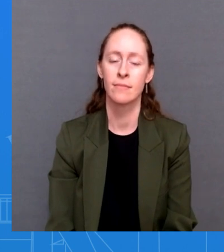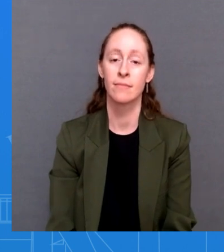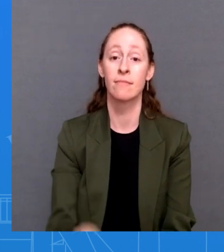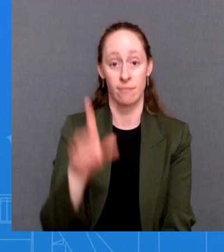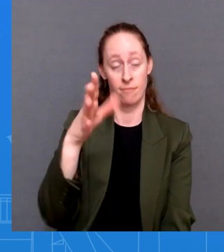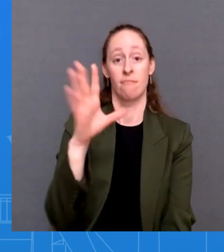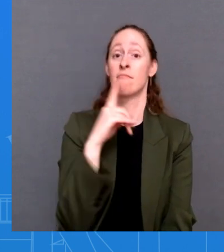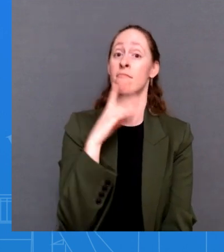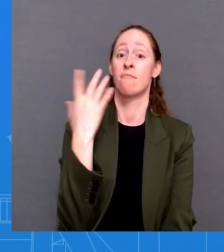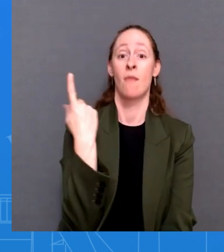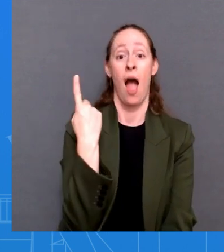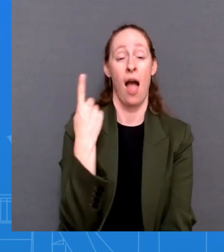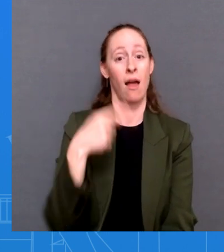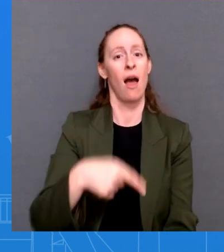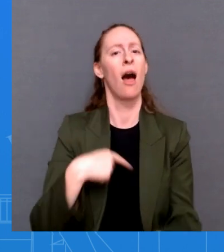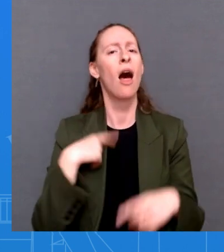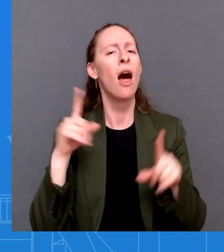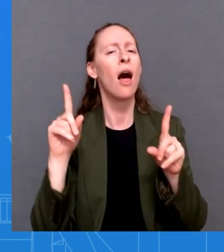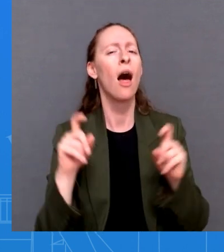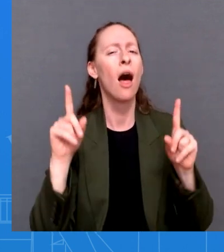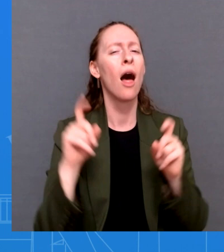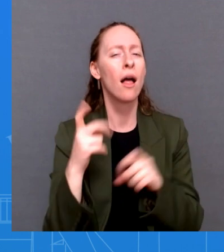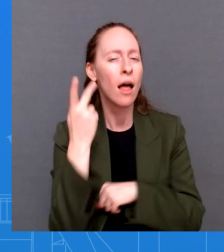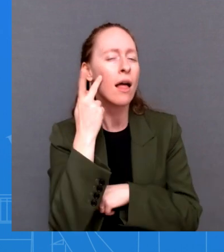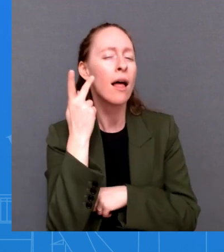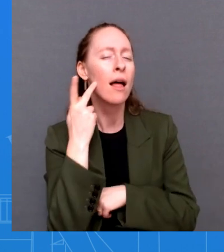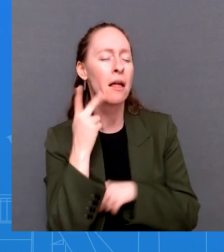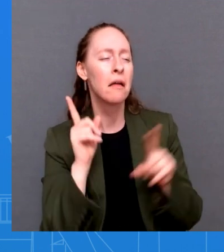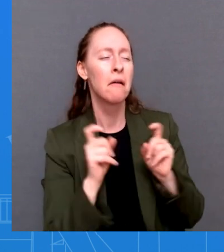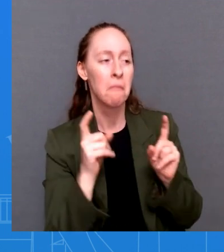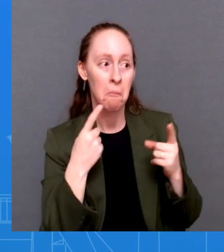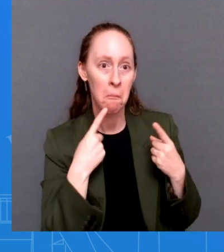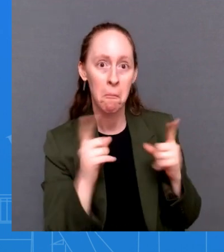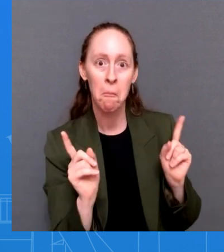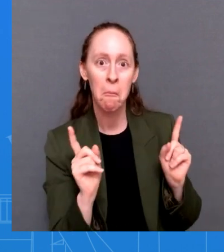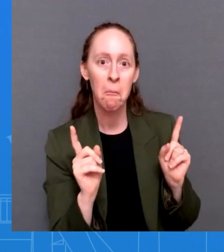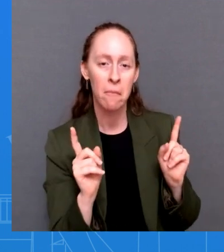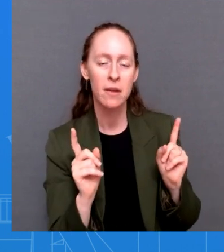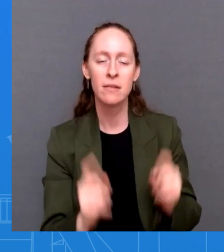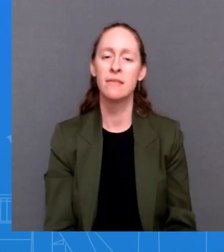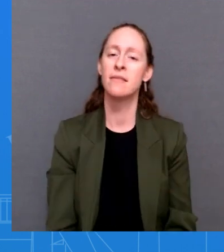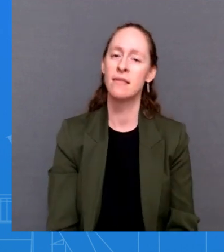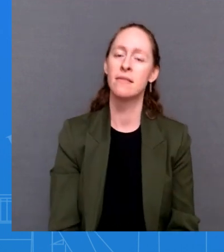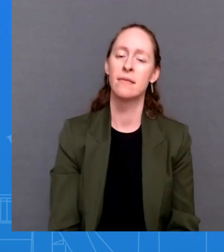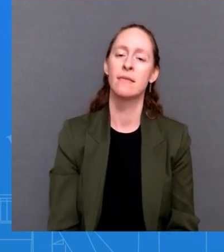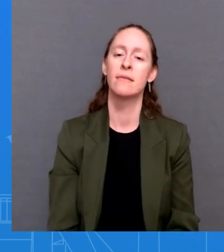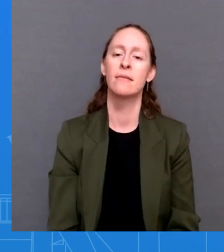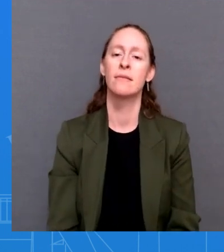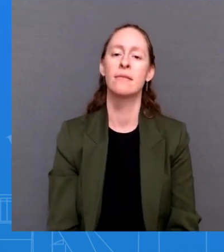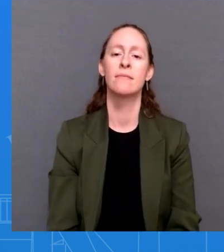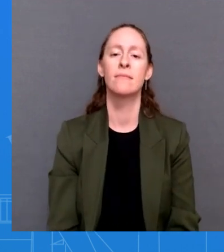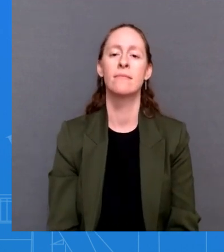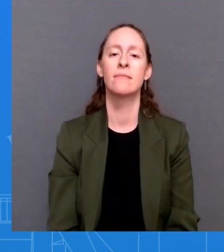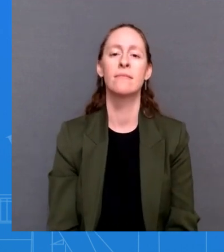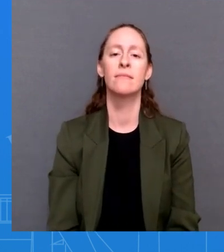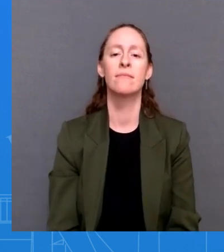you know, make sure that we're doing it on the ground in a way that makes great sense. And I also like to say, as I said before, that really public health is a local experience.